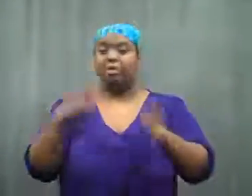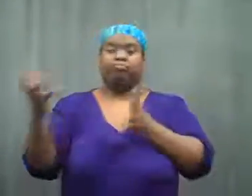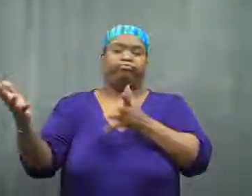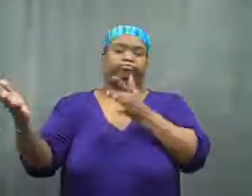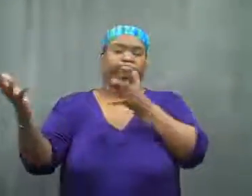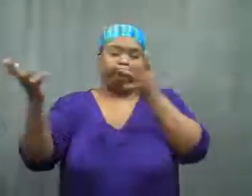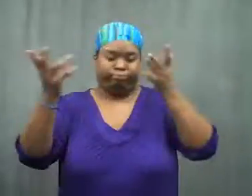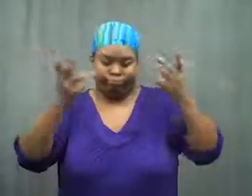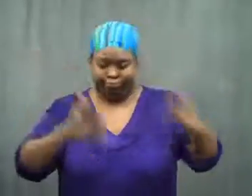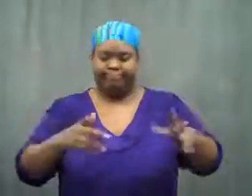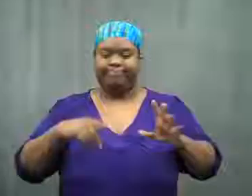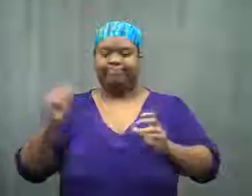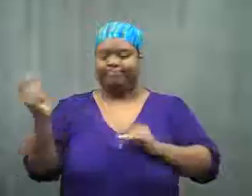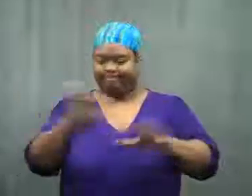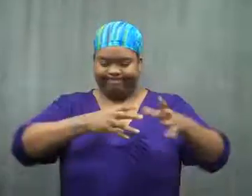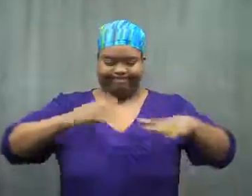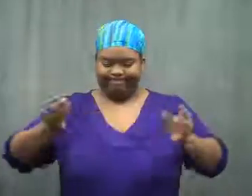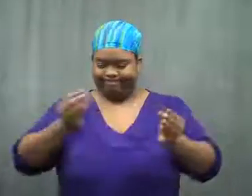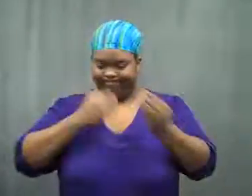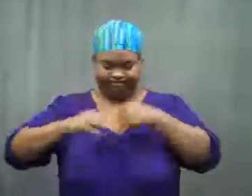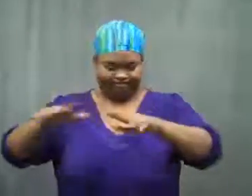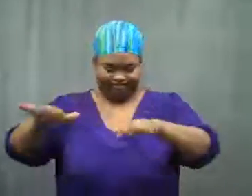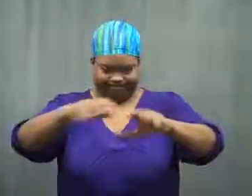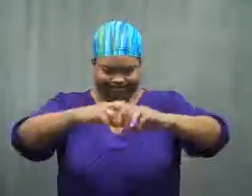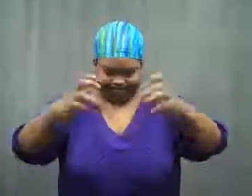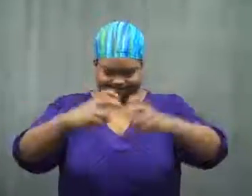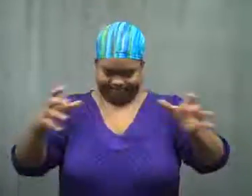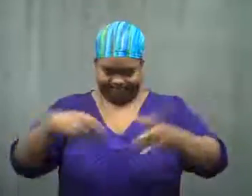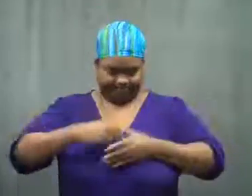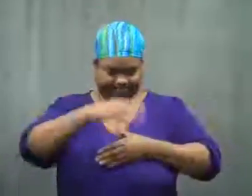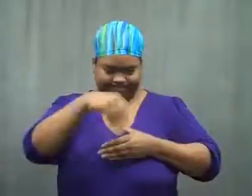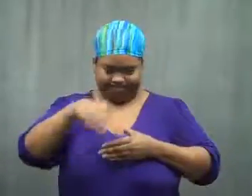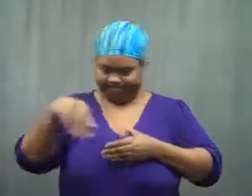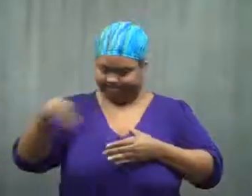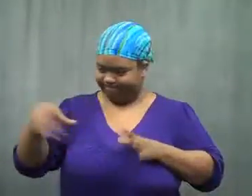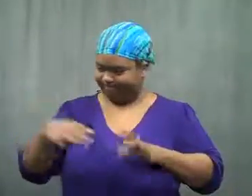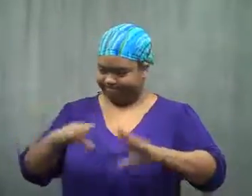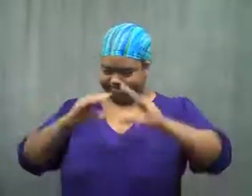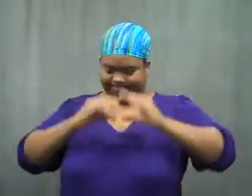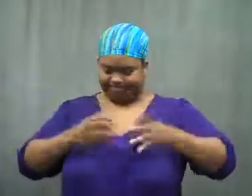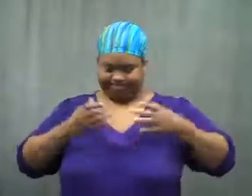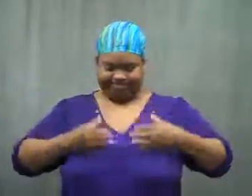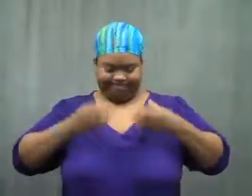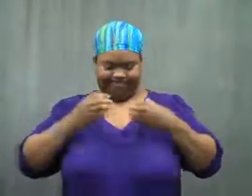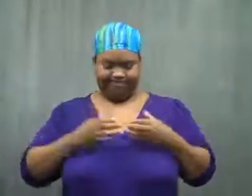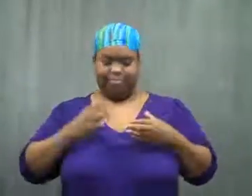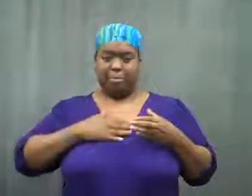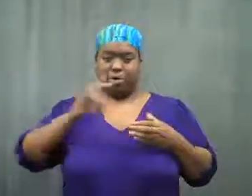He brought it back, we all dug in and got our food.